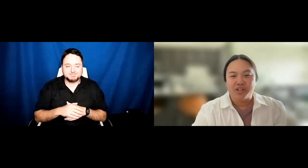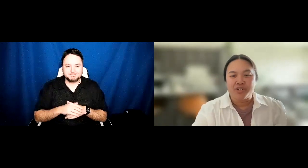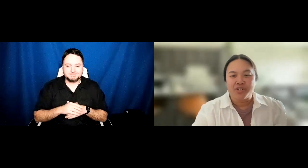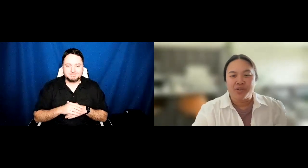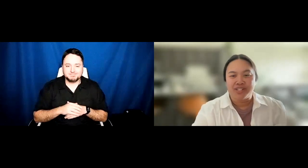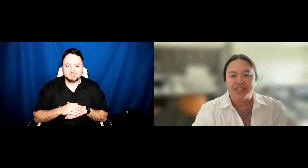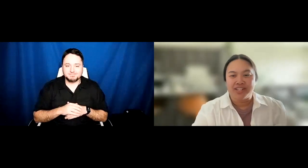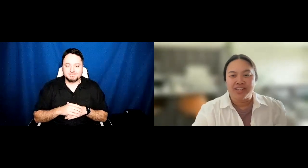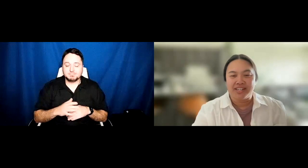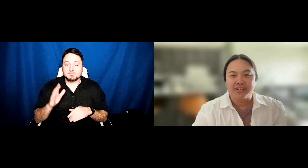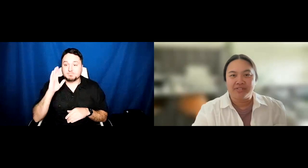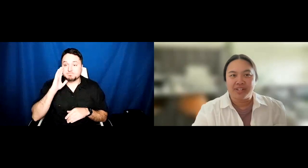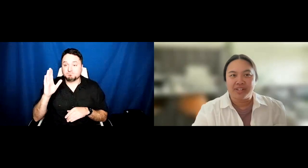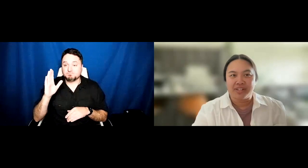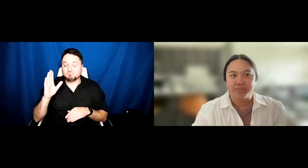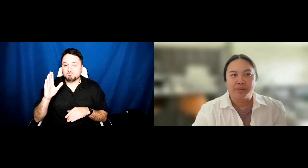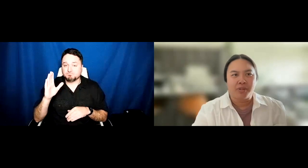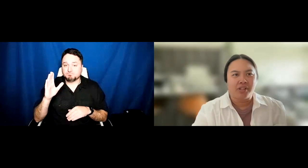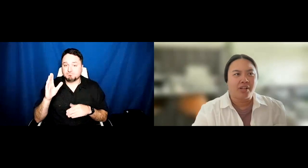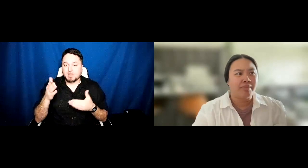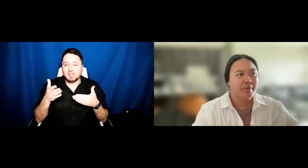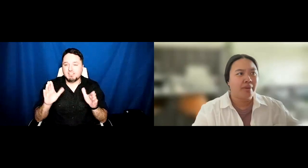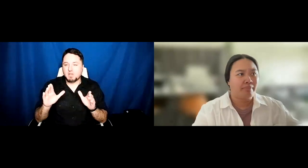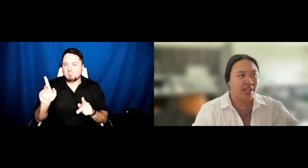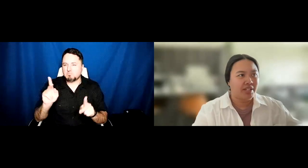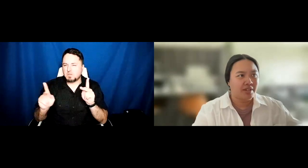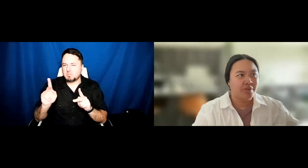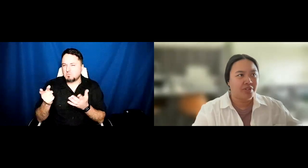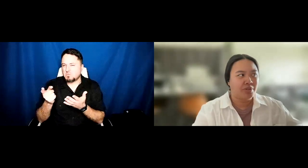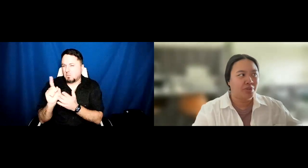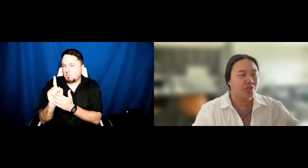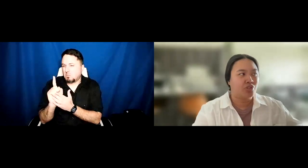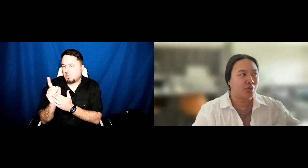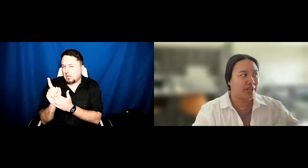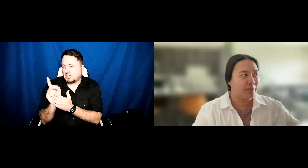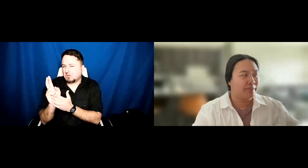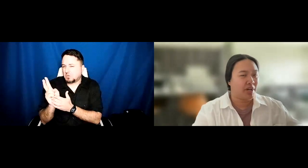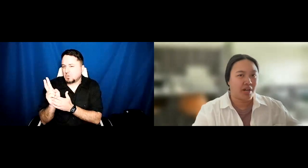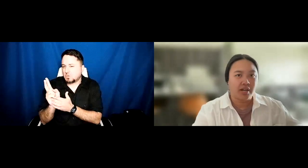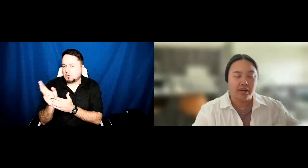We are just going to give people maybe a minute or two to join the webinar.